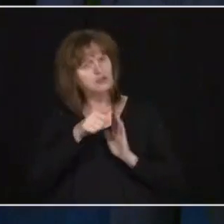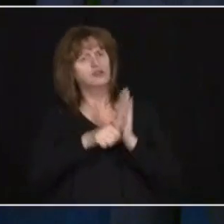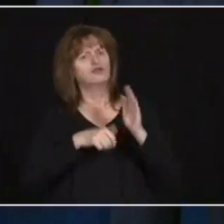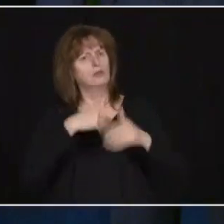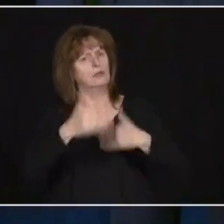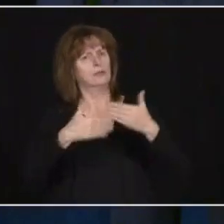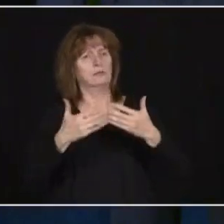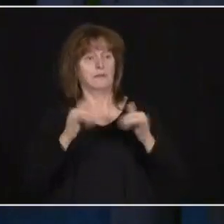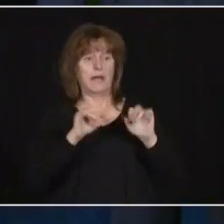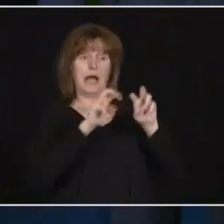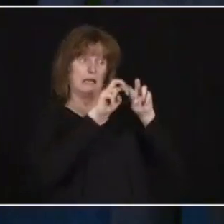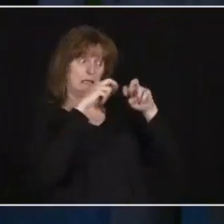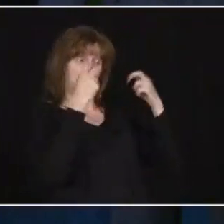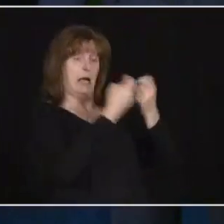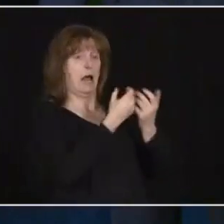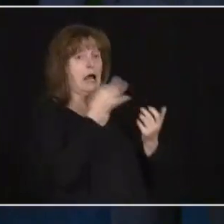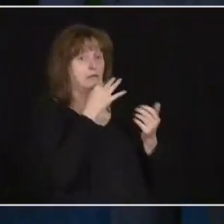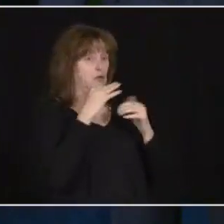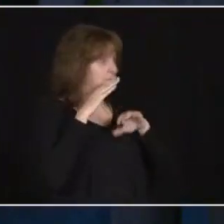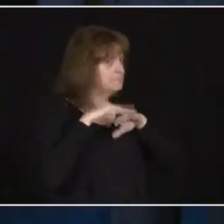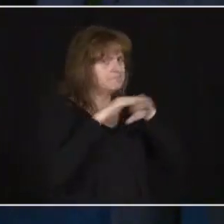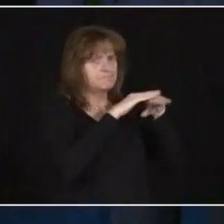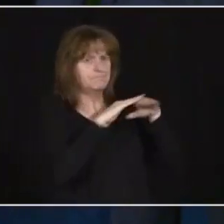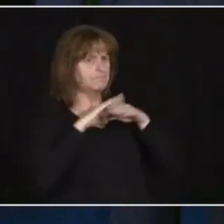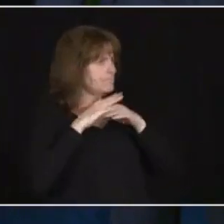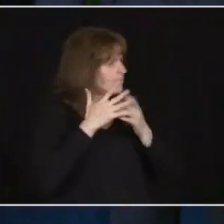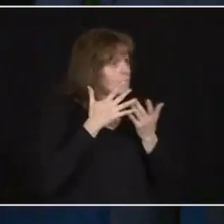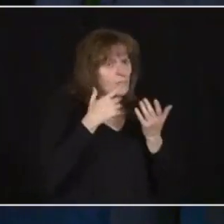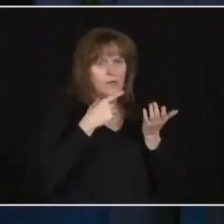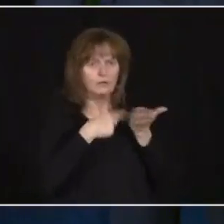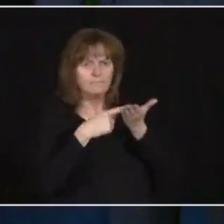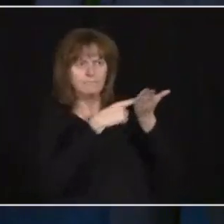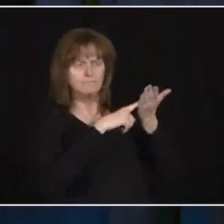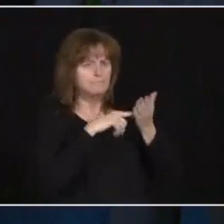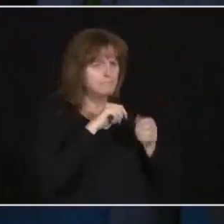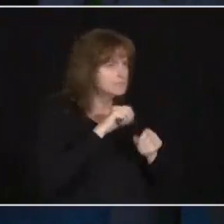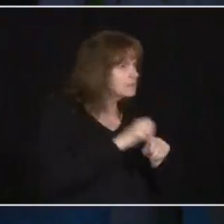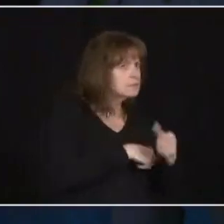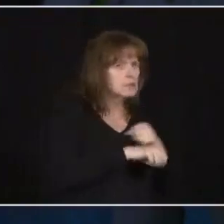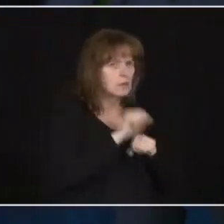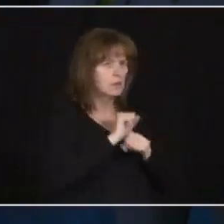for resuming will have been surgeries. Our Command Table is working on that quite diligently.